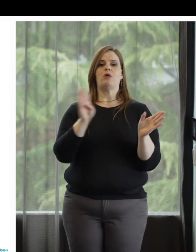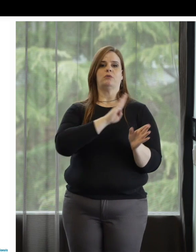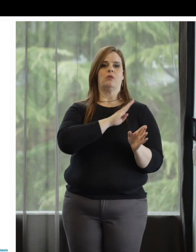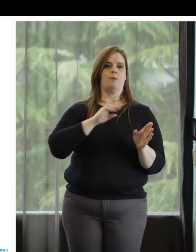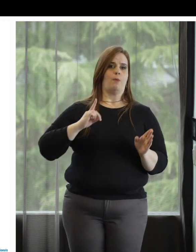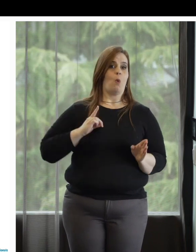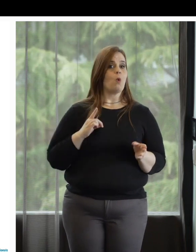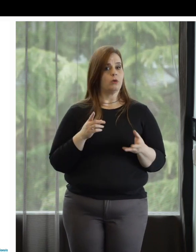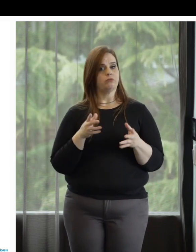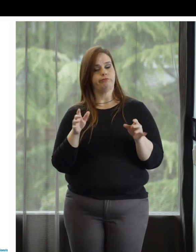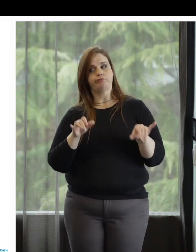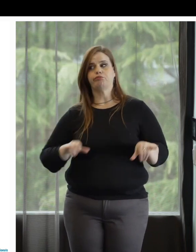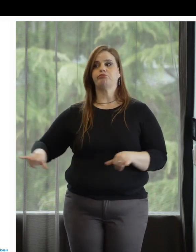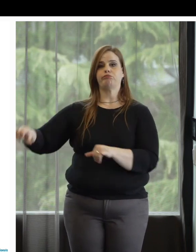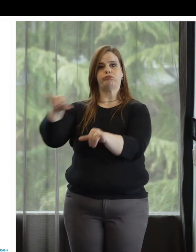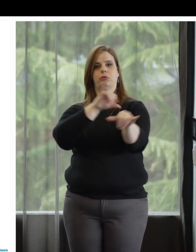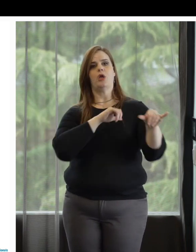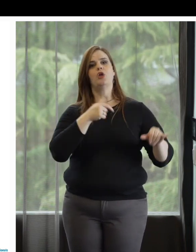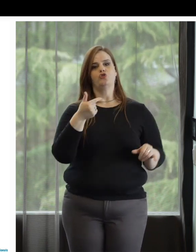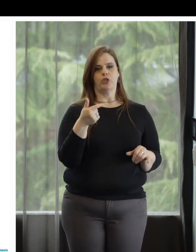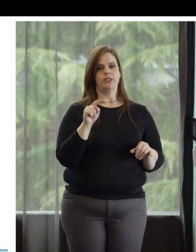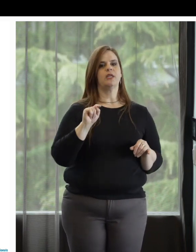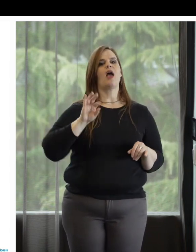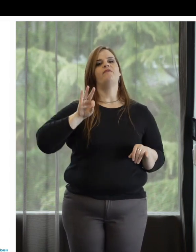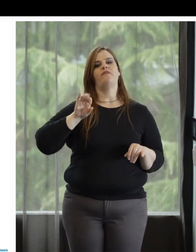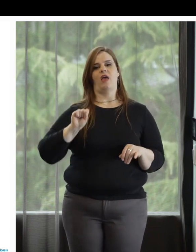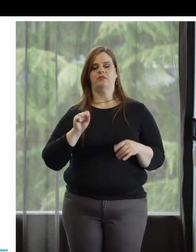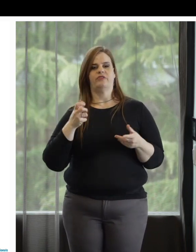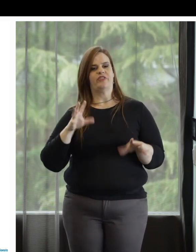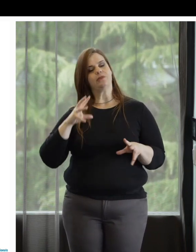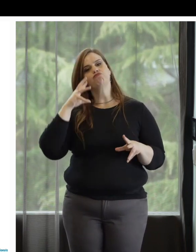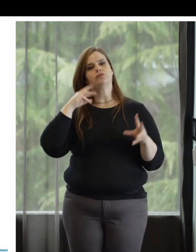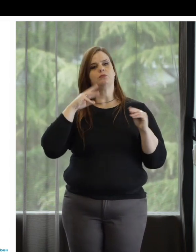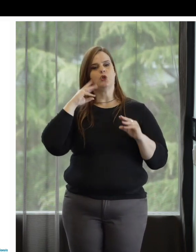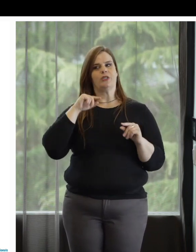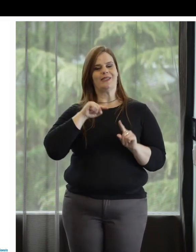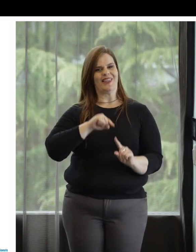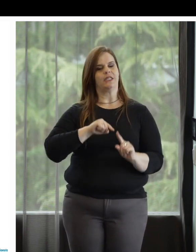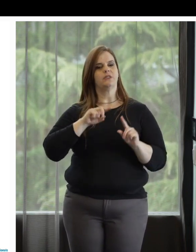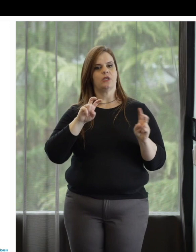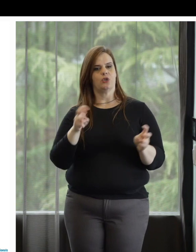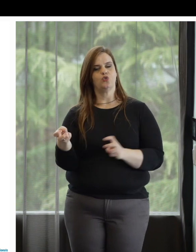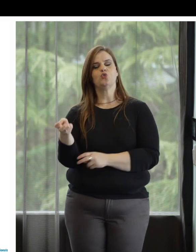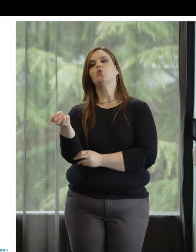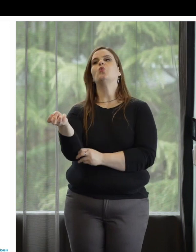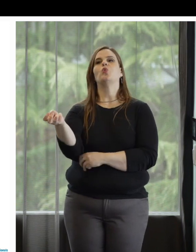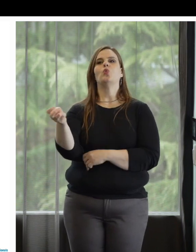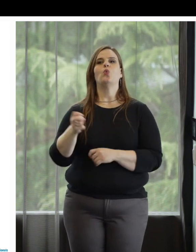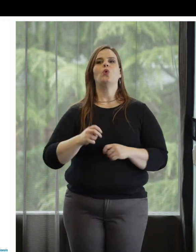G T F S went through this issue with you could have